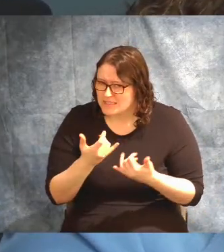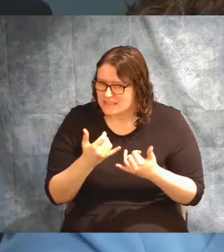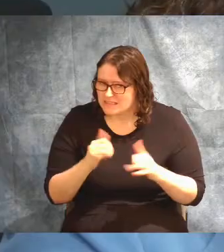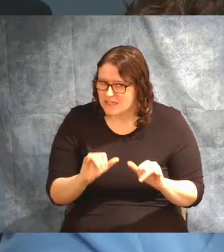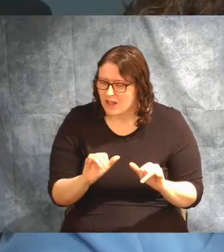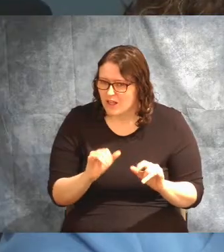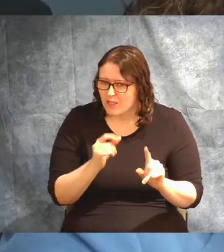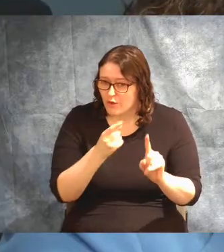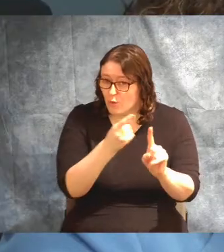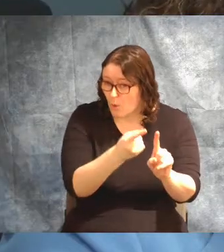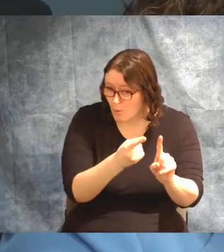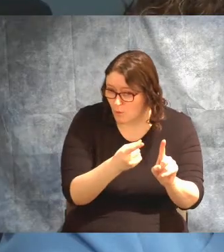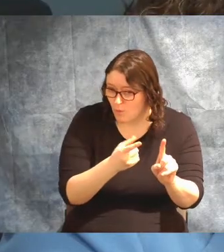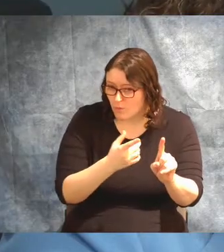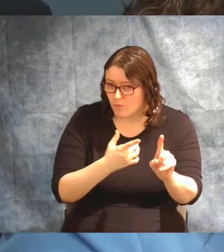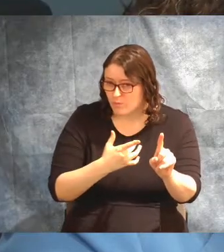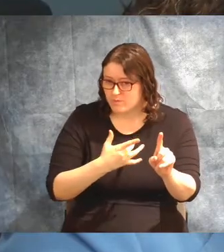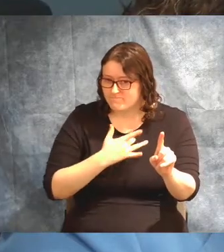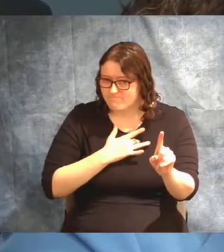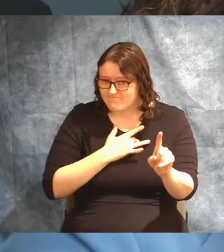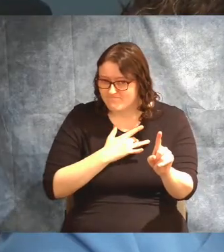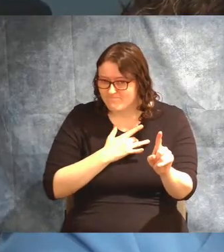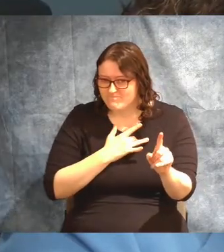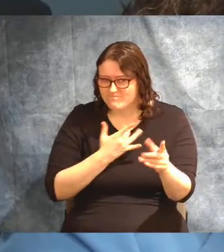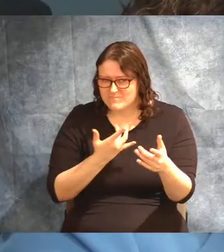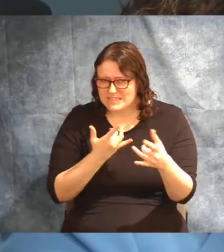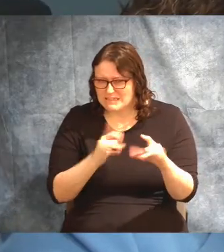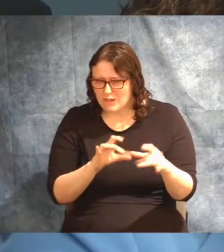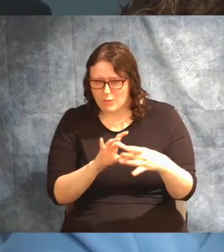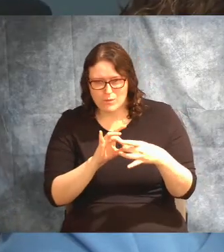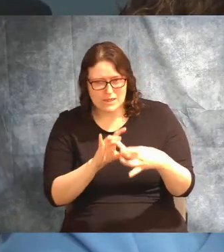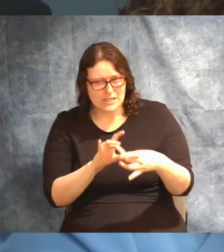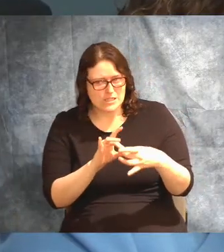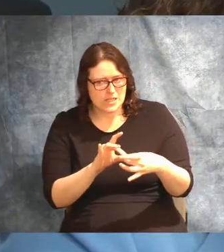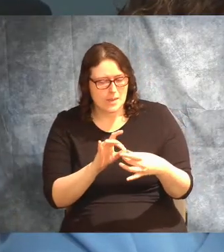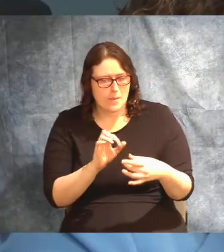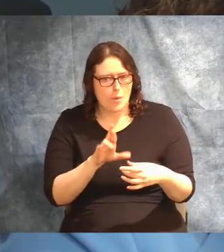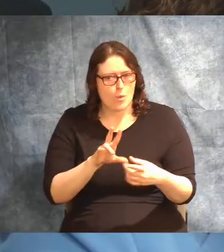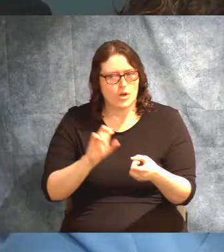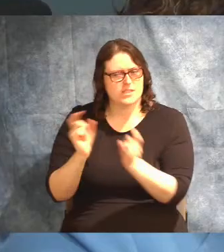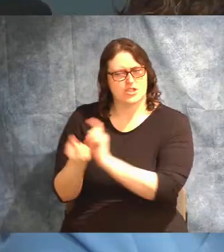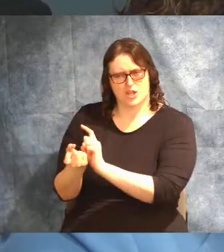still the relationship? Is that still how we're going to do things or have there been changes?